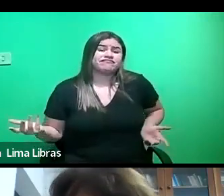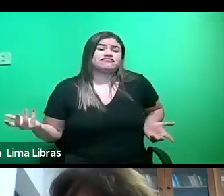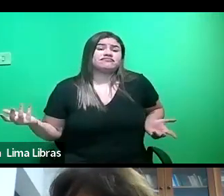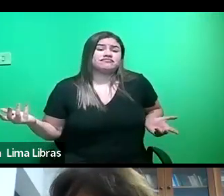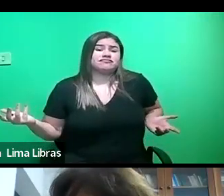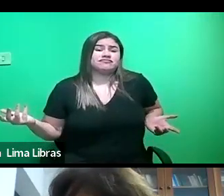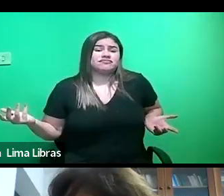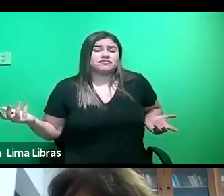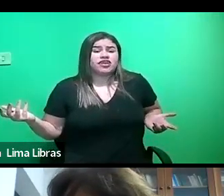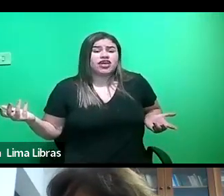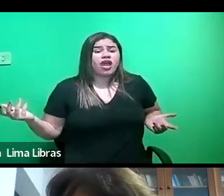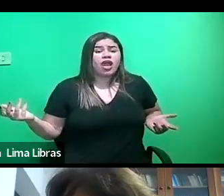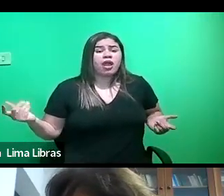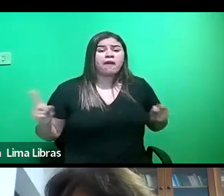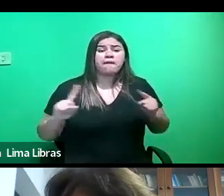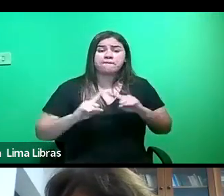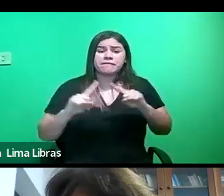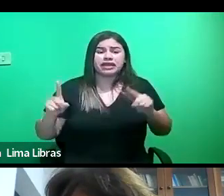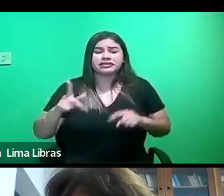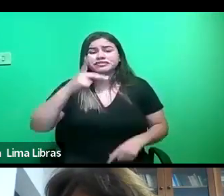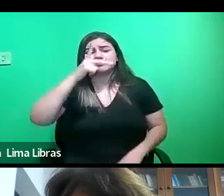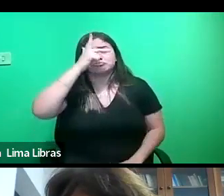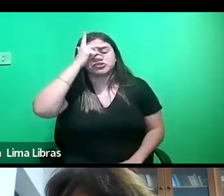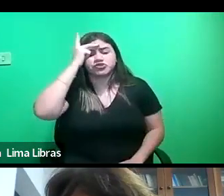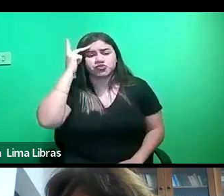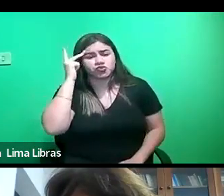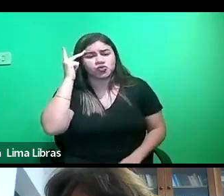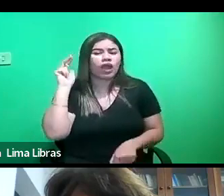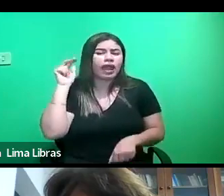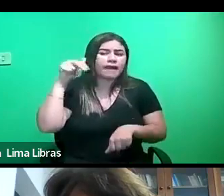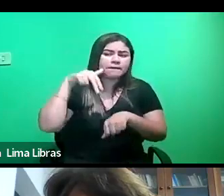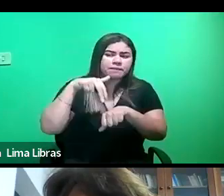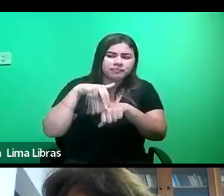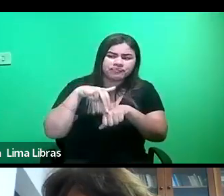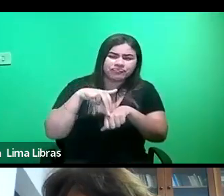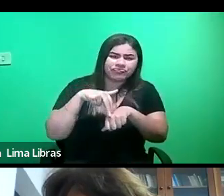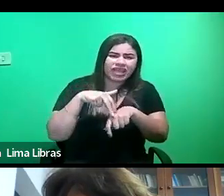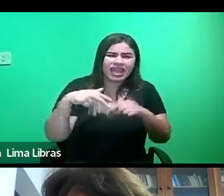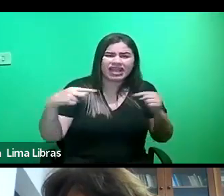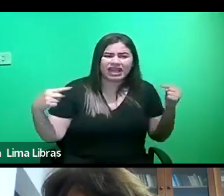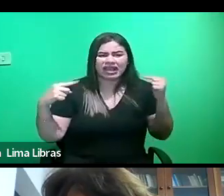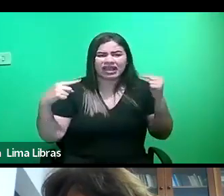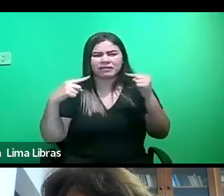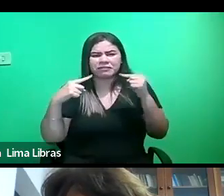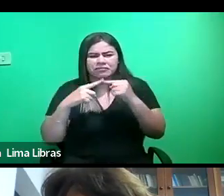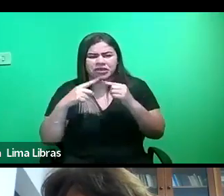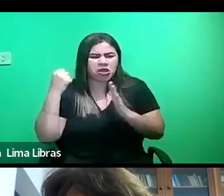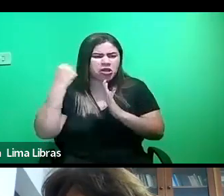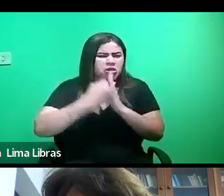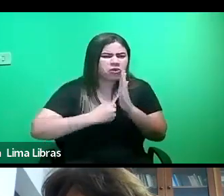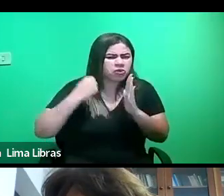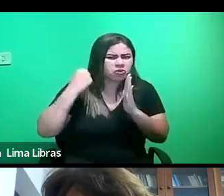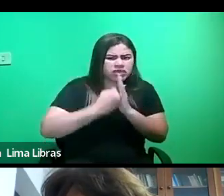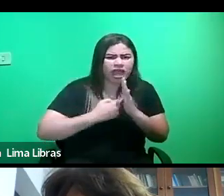protagonist of people who protagonist of people who will in the l in the end fight and in the end fight and resist what what the what our